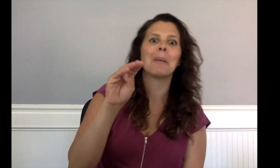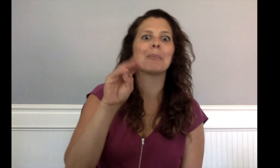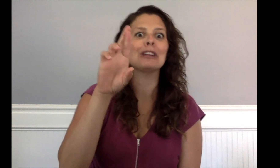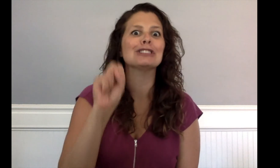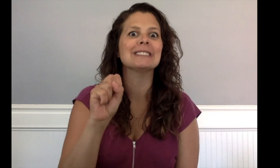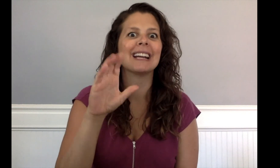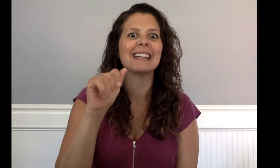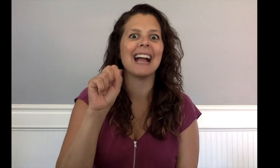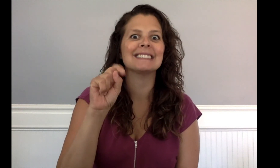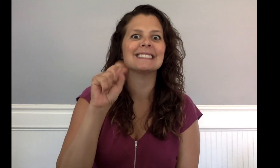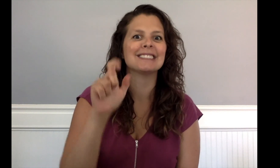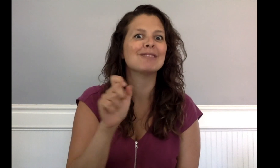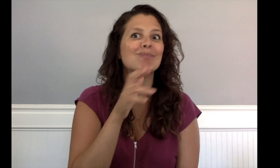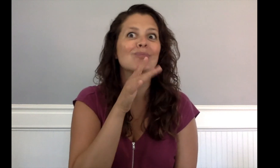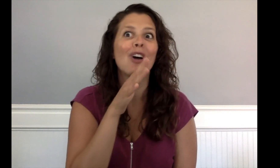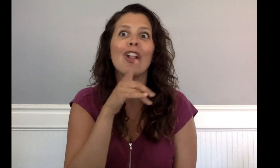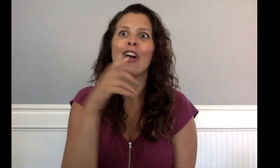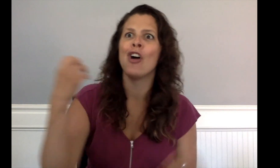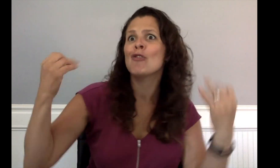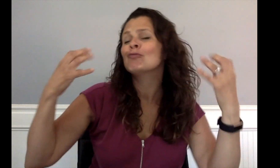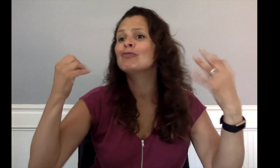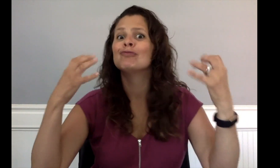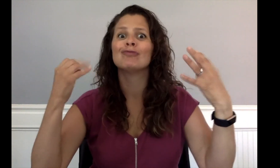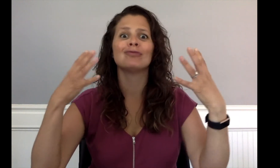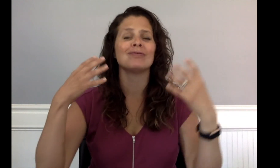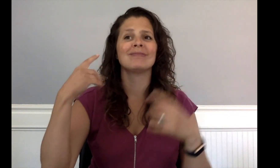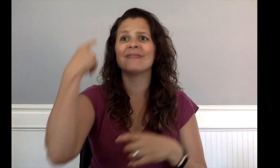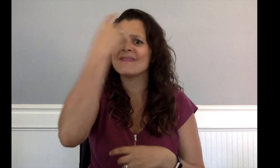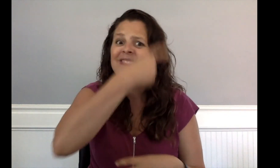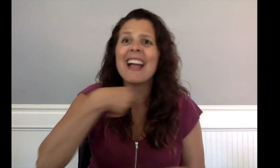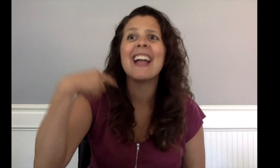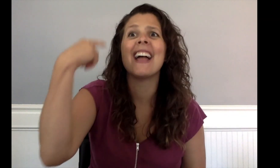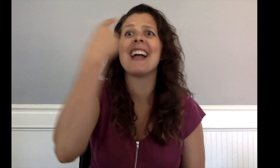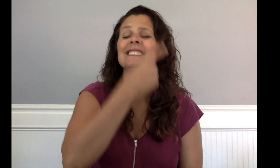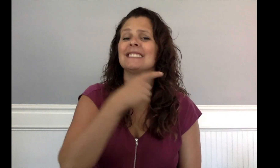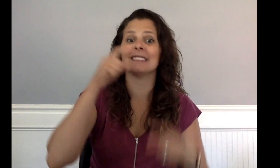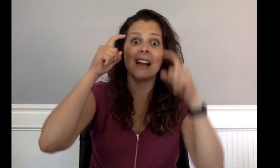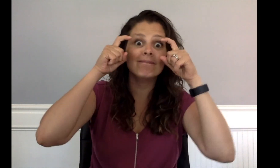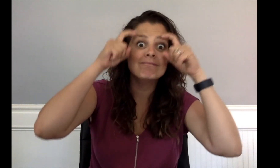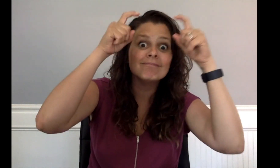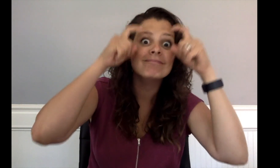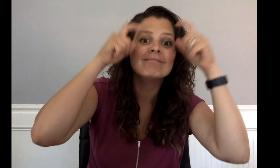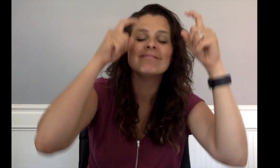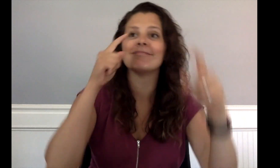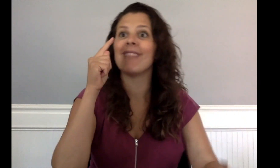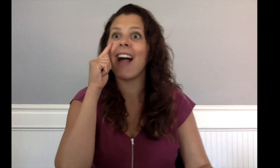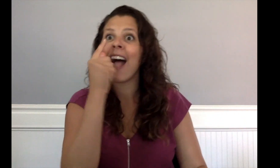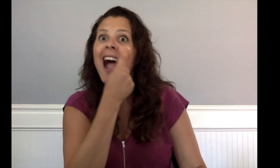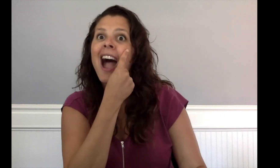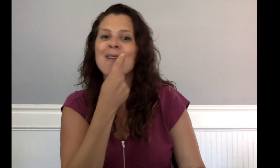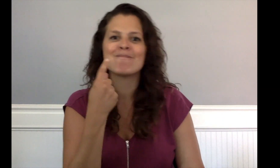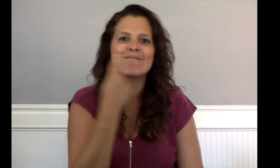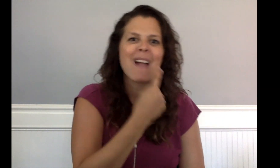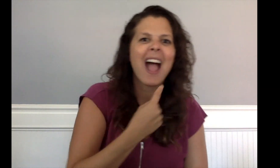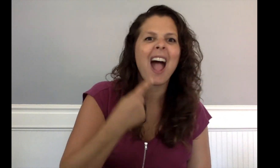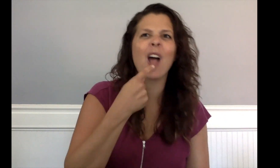Mrs. Castle was signing. Her eyebrows, eyes, mouth,